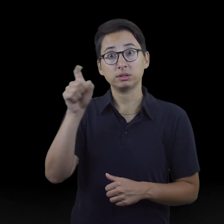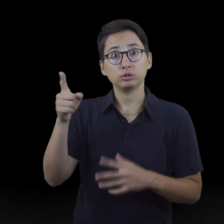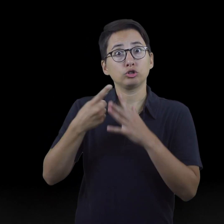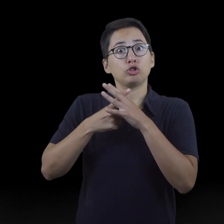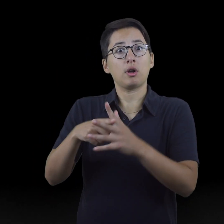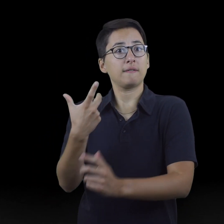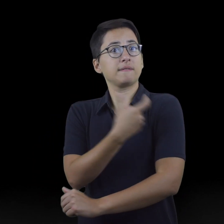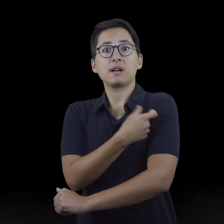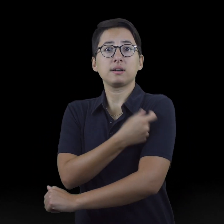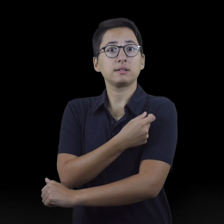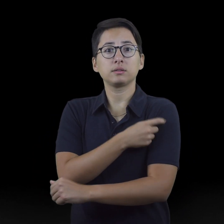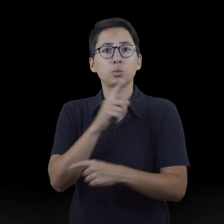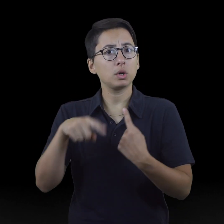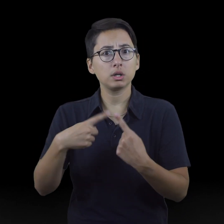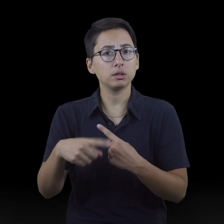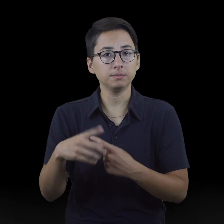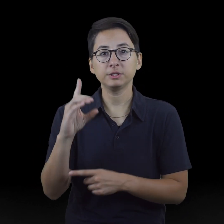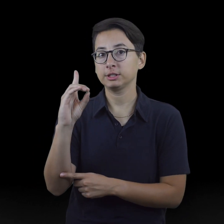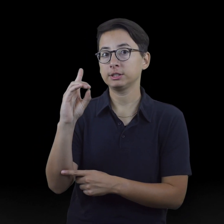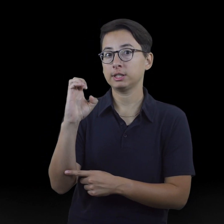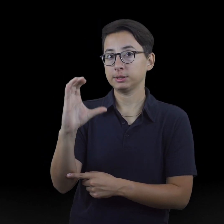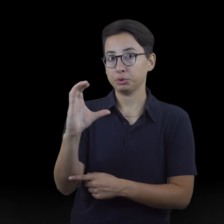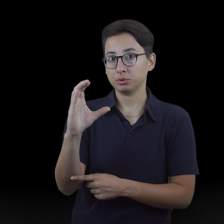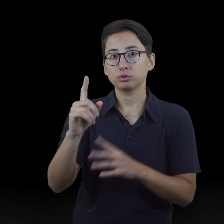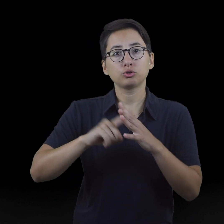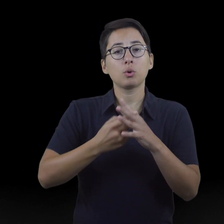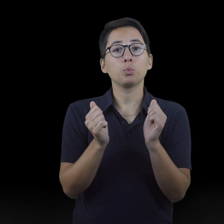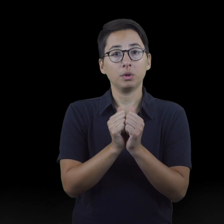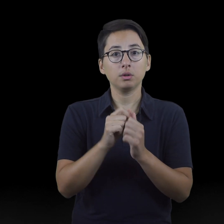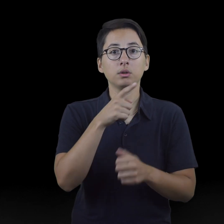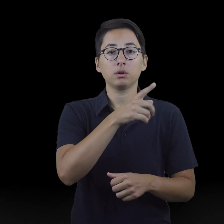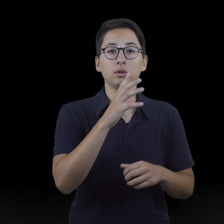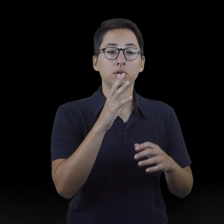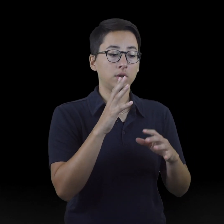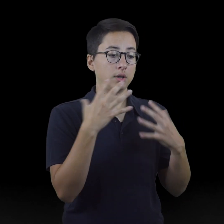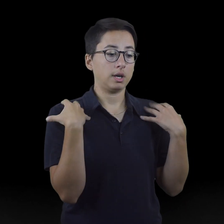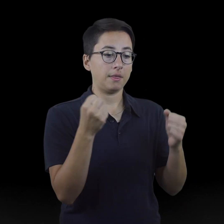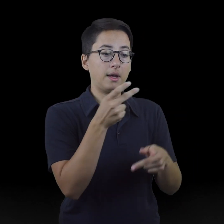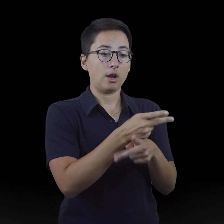The U.S. began vaccinating residents in December, starting with health care